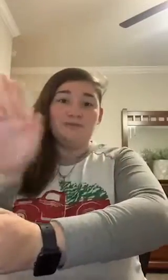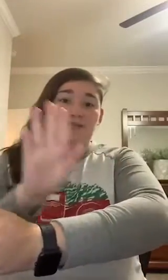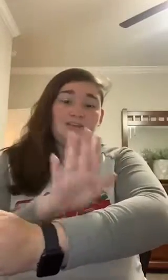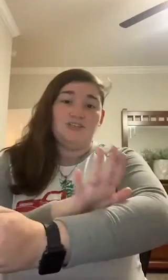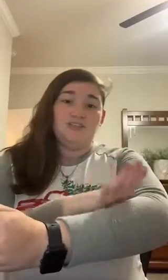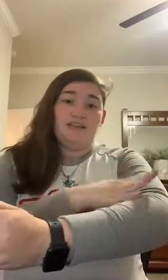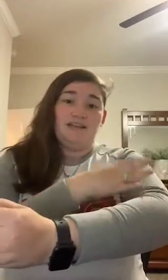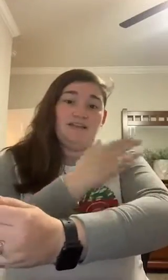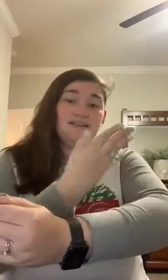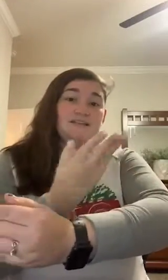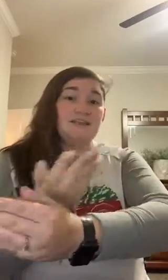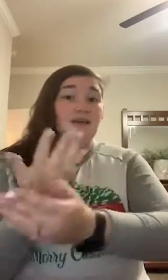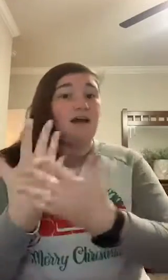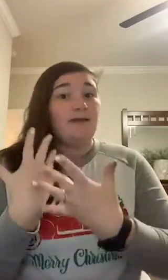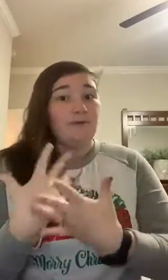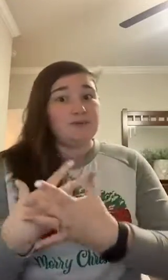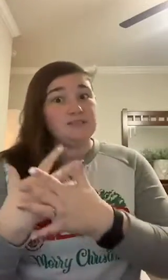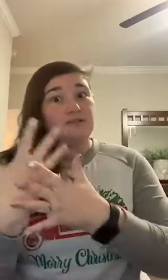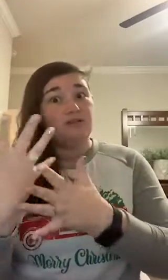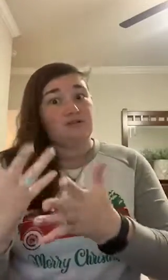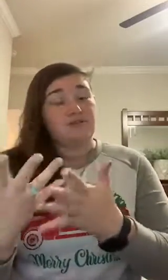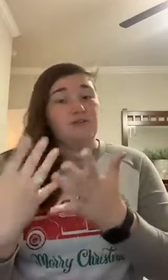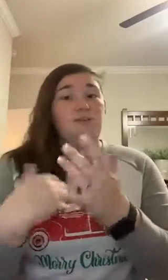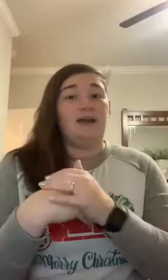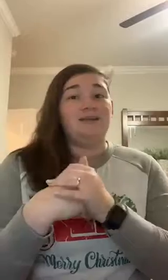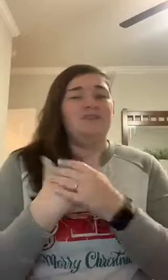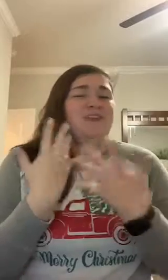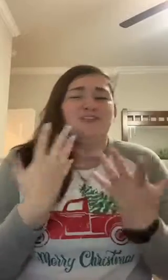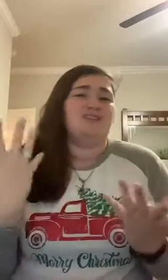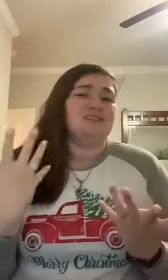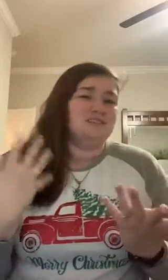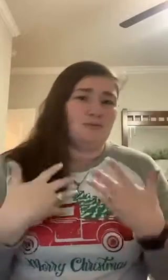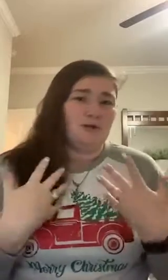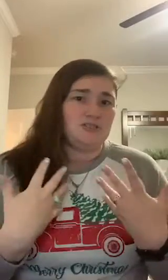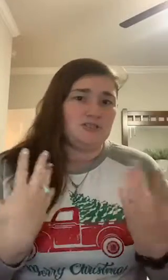they just sign like this. i personally don't i'll show you what i do that's just a personal